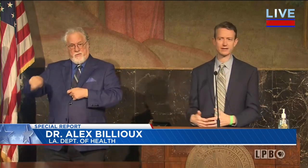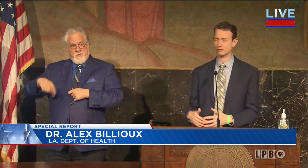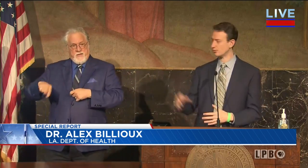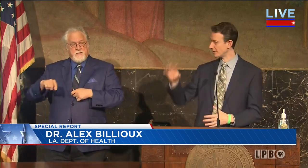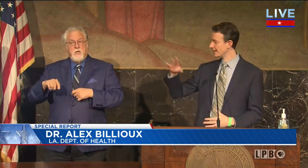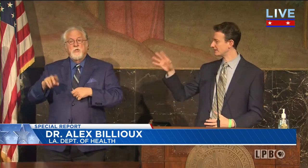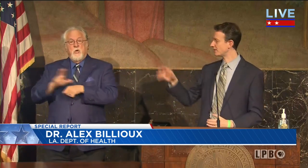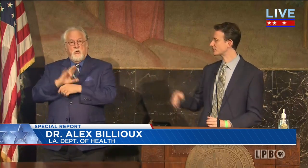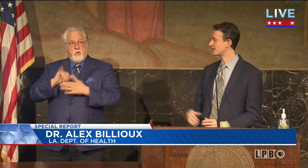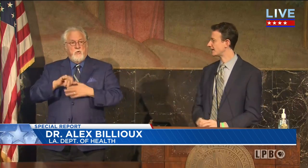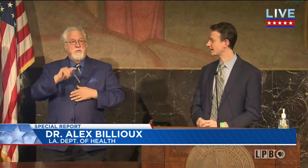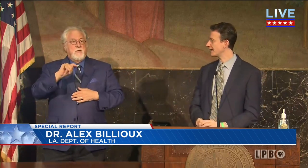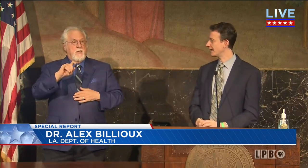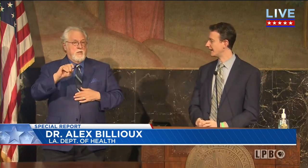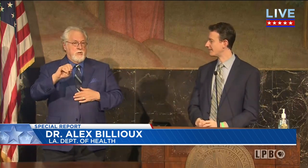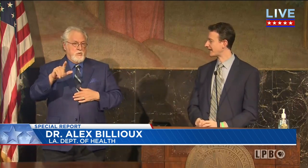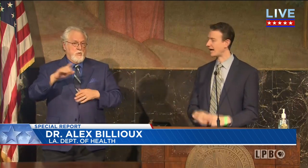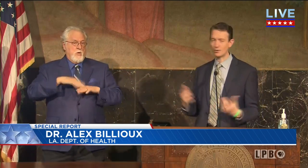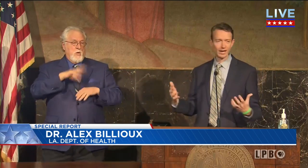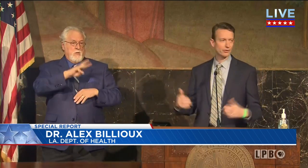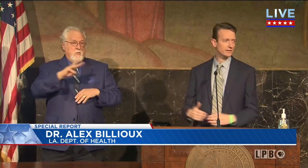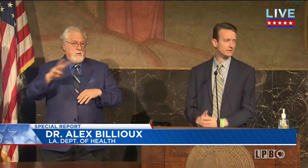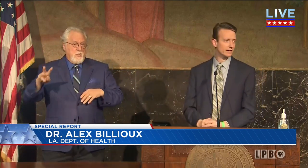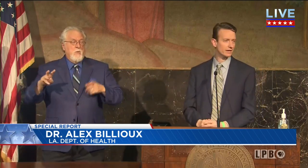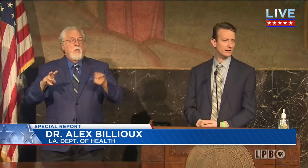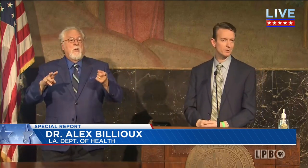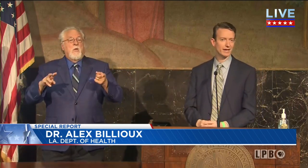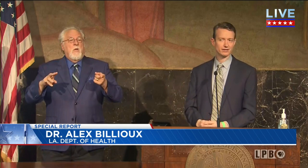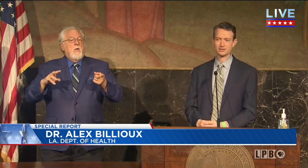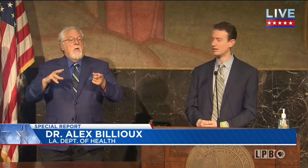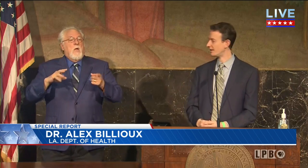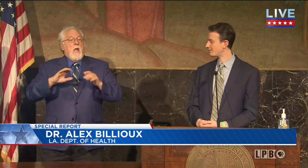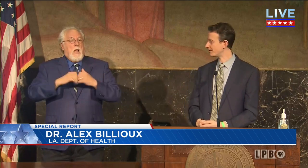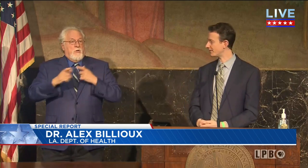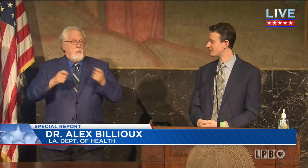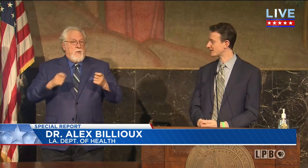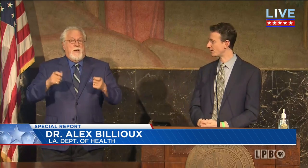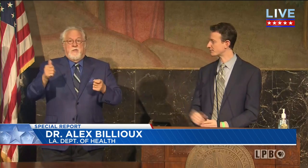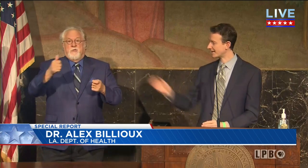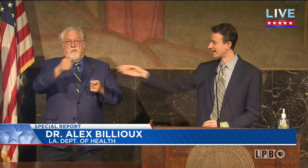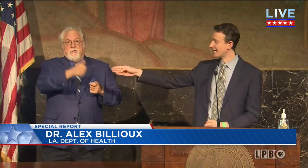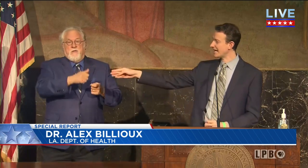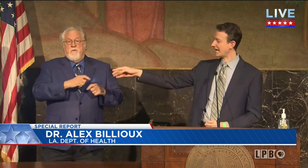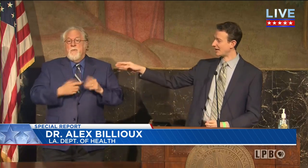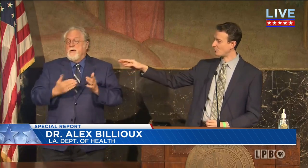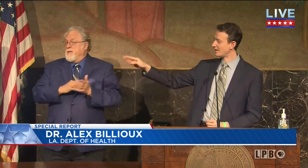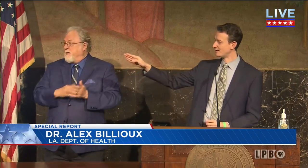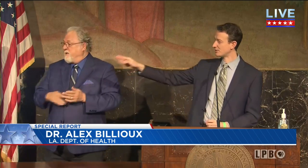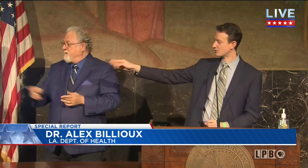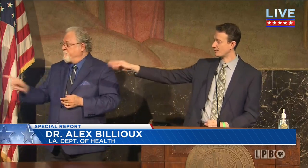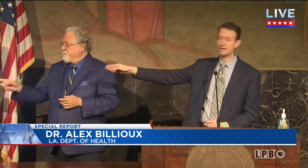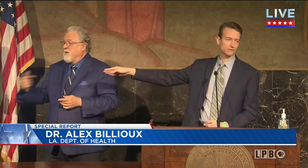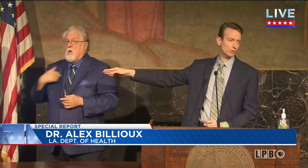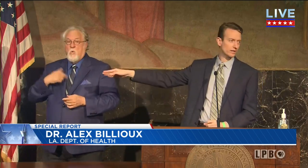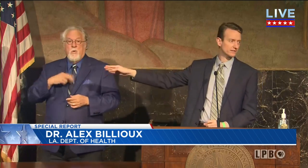DOING? YOU HAVE CONTROL OVER THAT SECOND SET OF ACTIONS. ENCOURAGE PEOPLE TO USE THAT